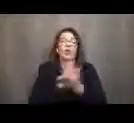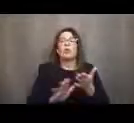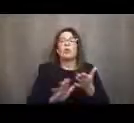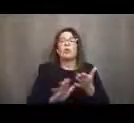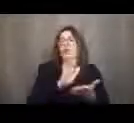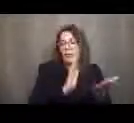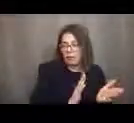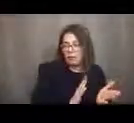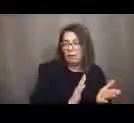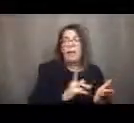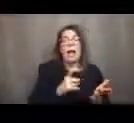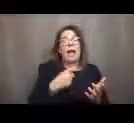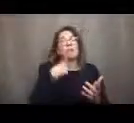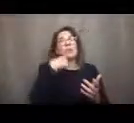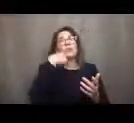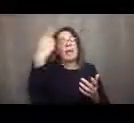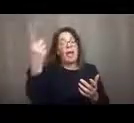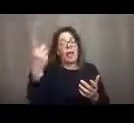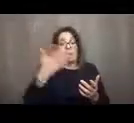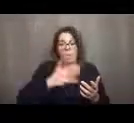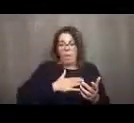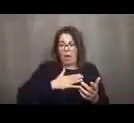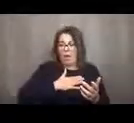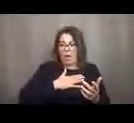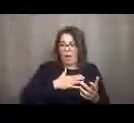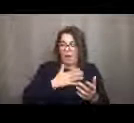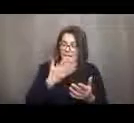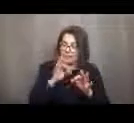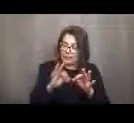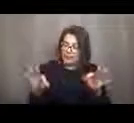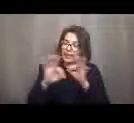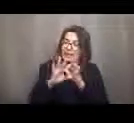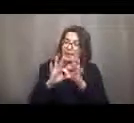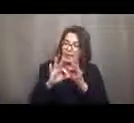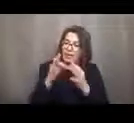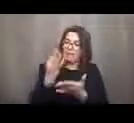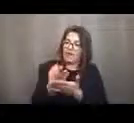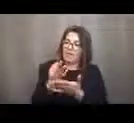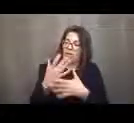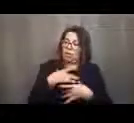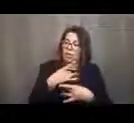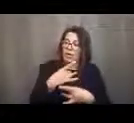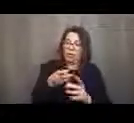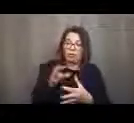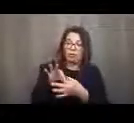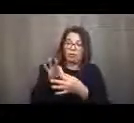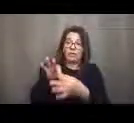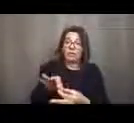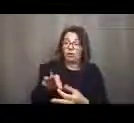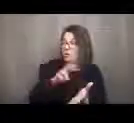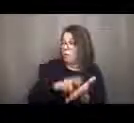I would need to disclose my Significant Financial Interests that are related to my research responsibilities